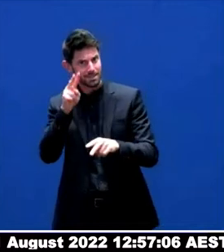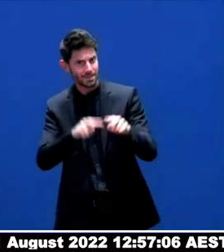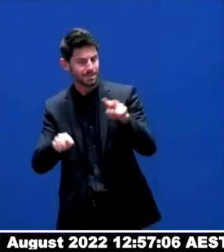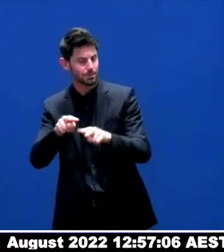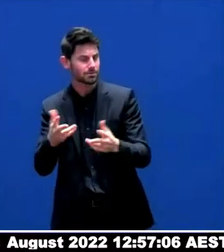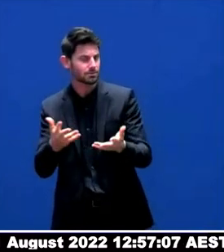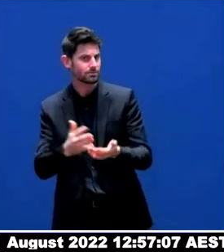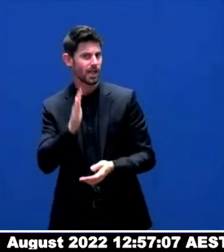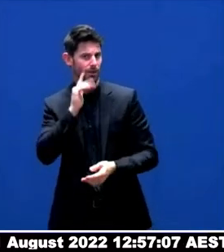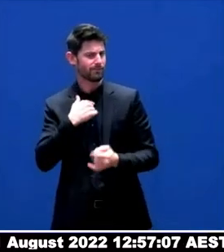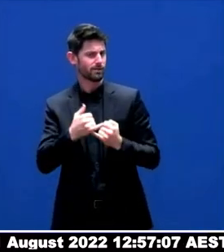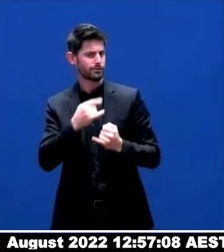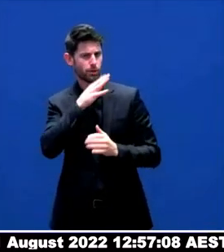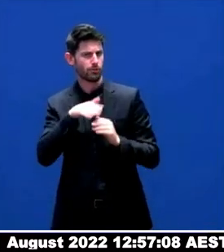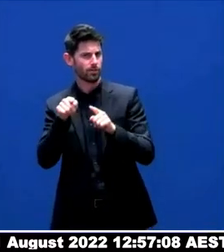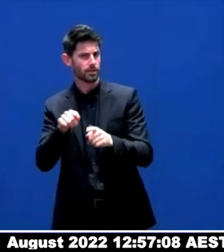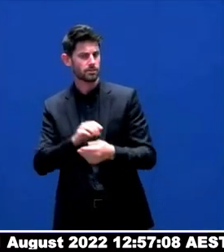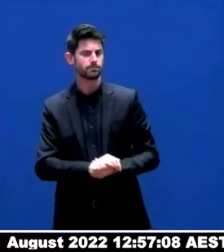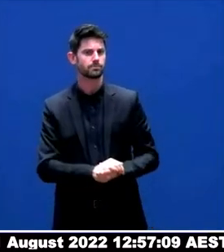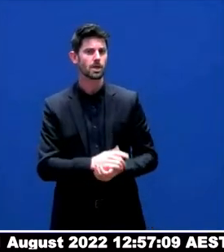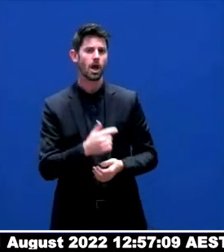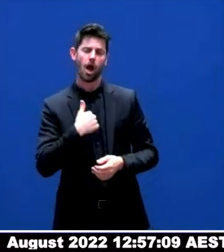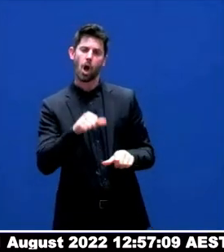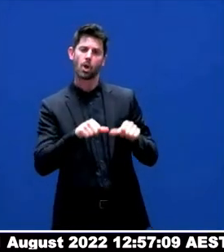This may be something you want to take on notice, but let me put a hypothetical to you.